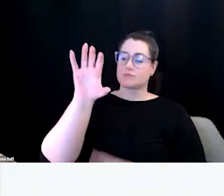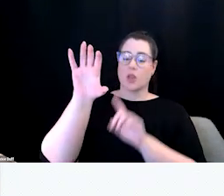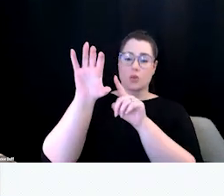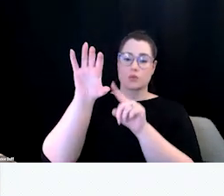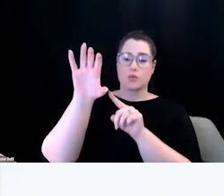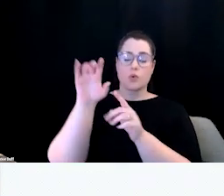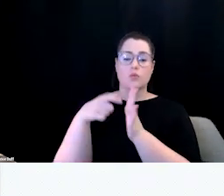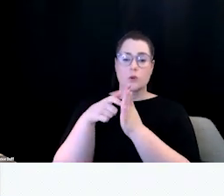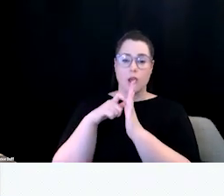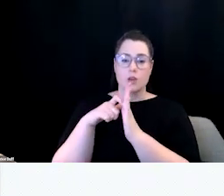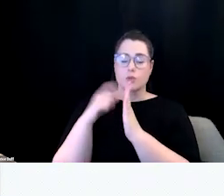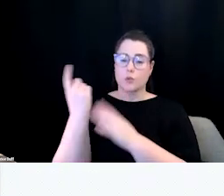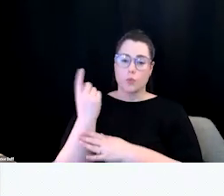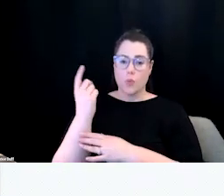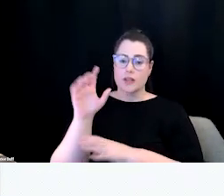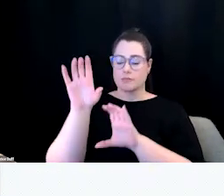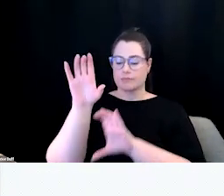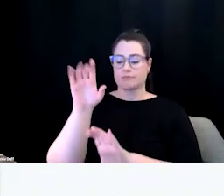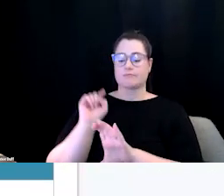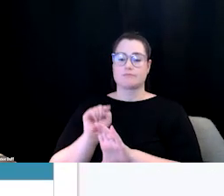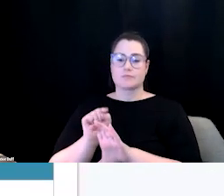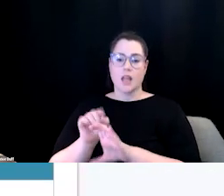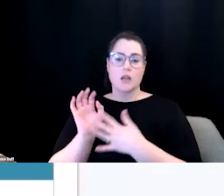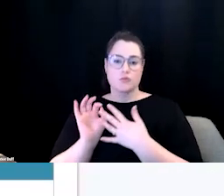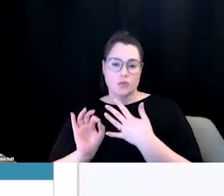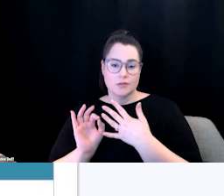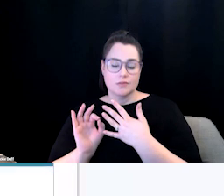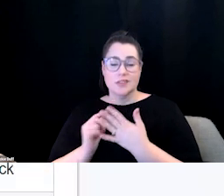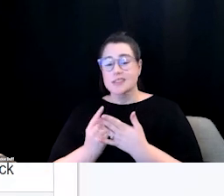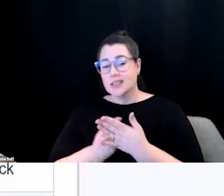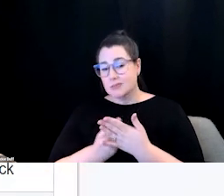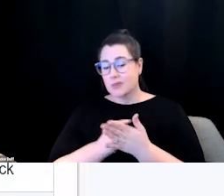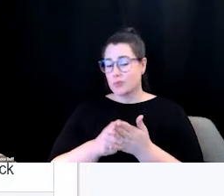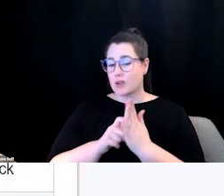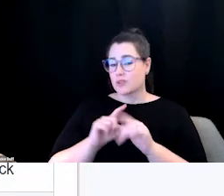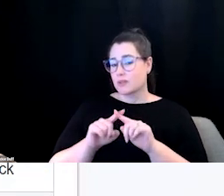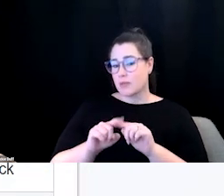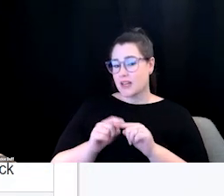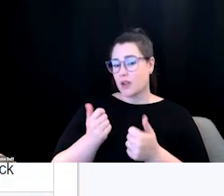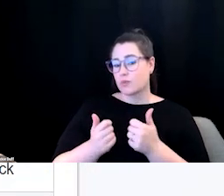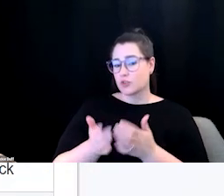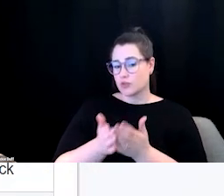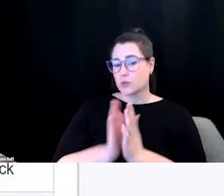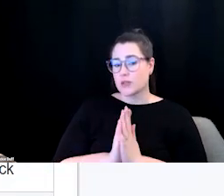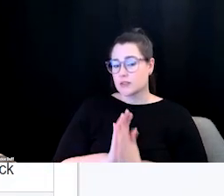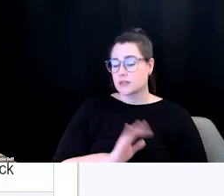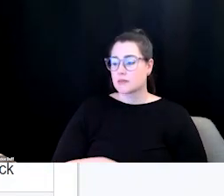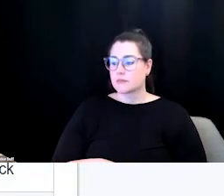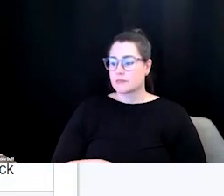So this is -- this will vary depending on solicitation. We will not check for these because these are optional.